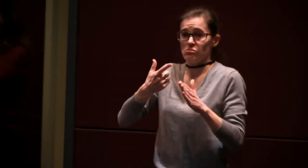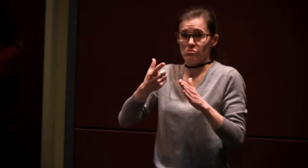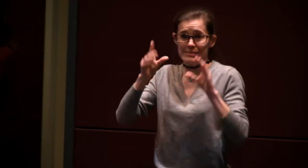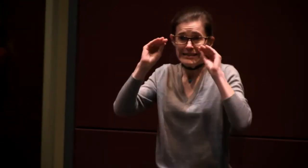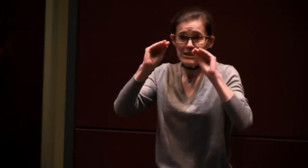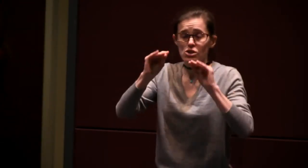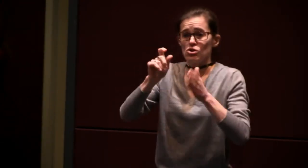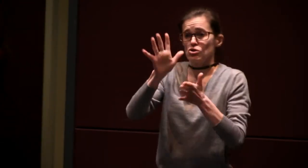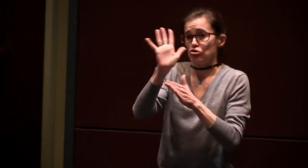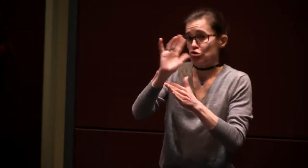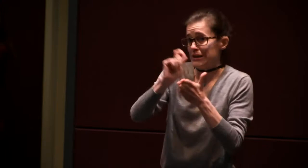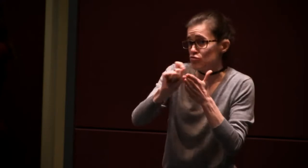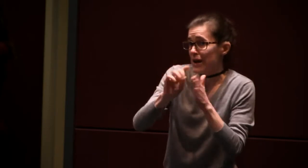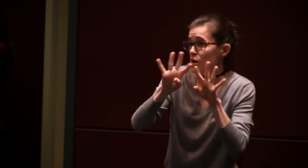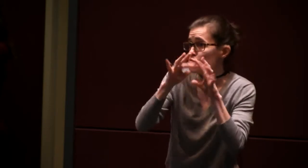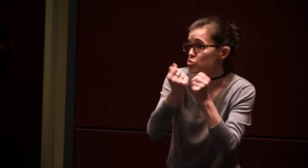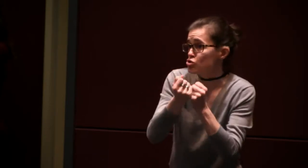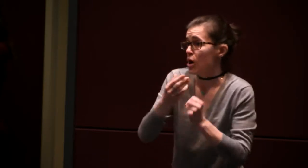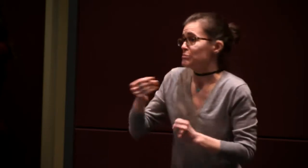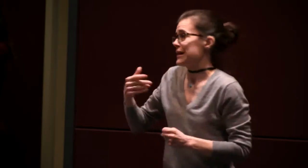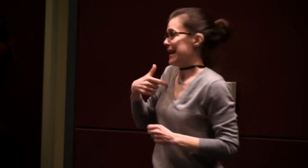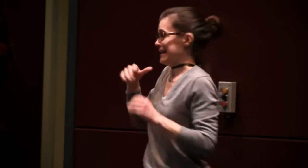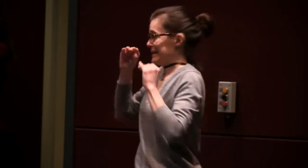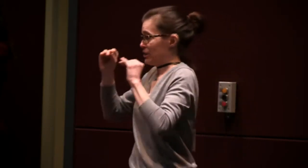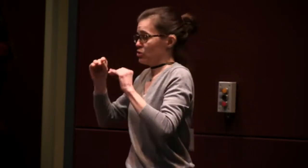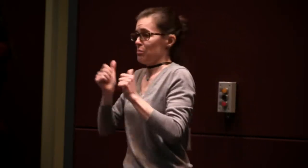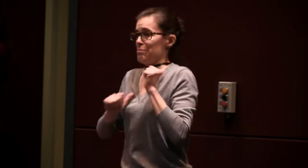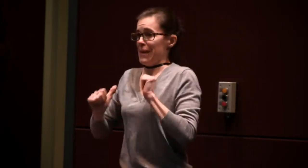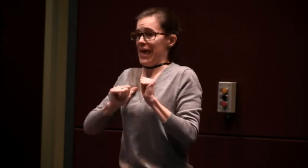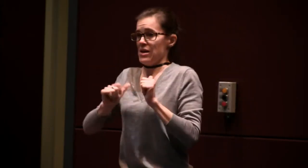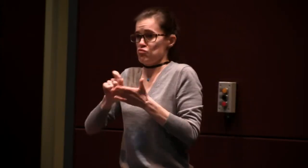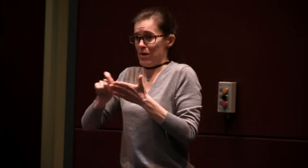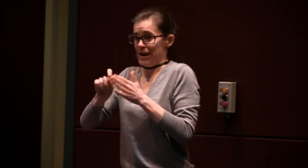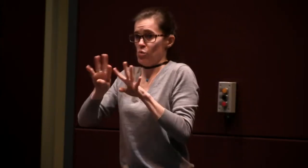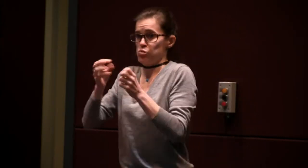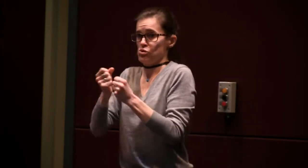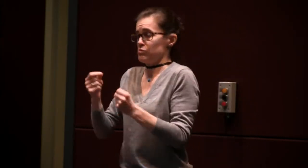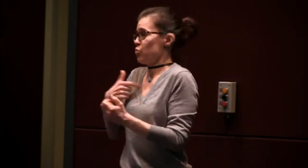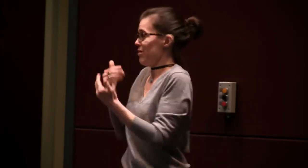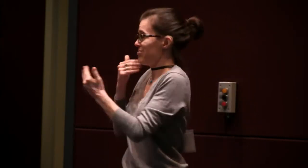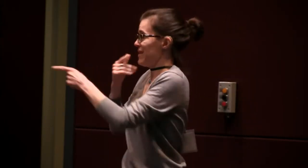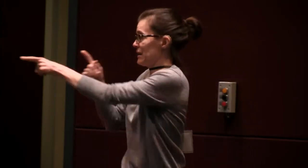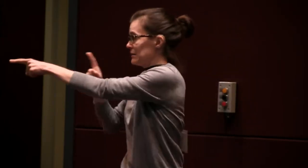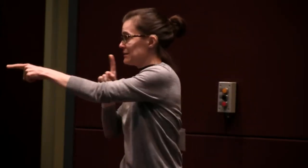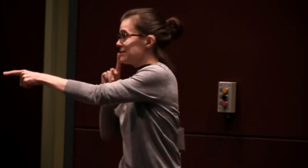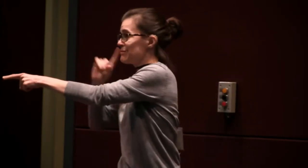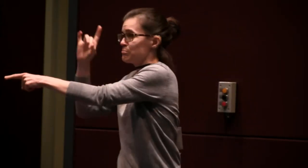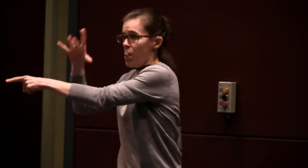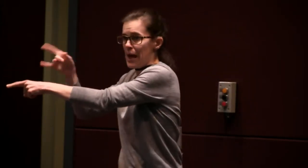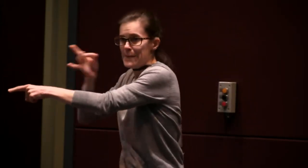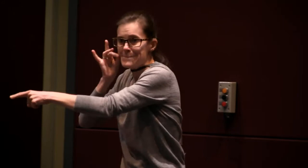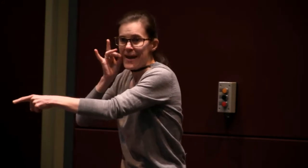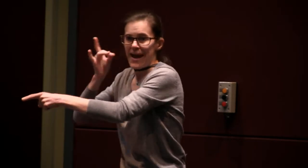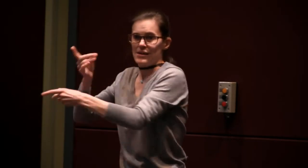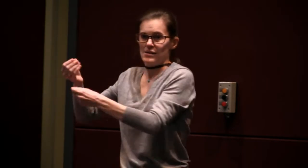I'm a writer, I'm an actor, I'm an educator, I'm a workshop producer, a screenwriter as well.